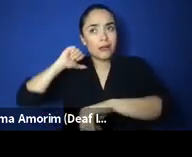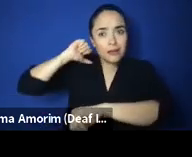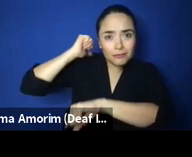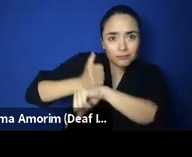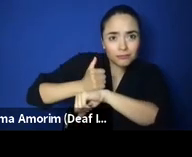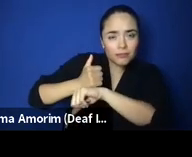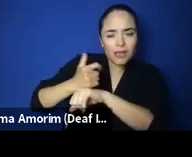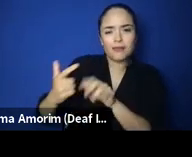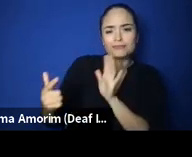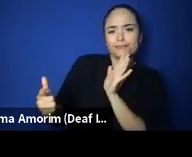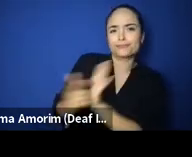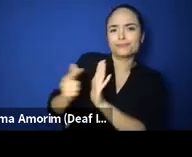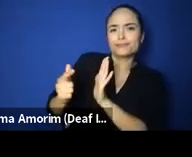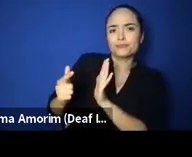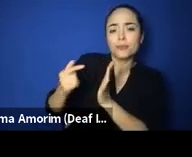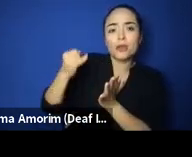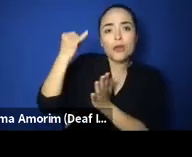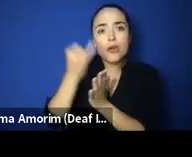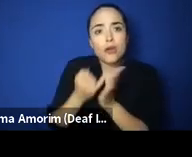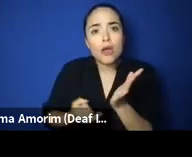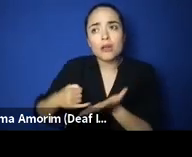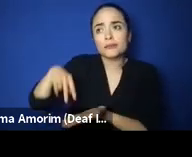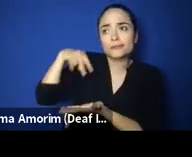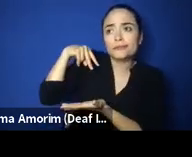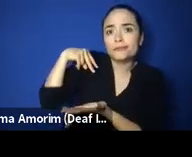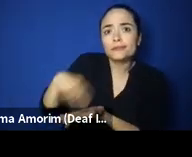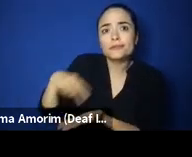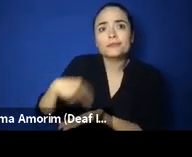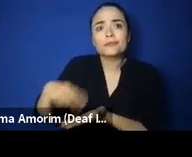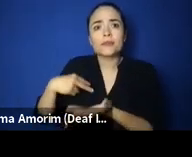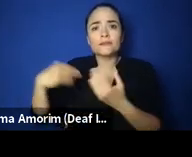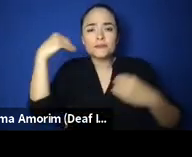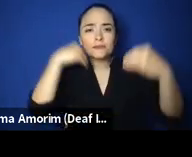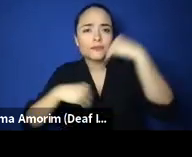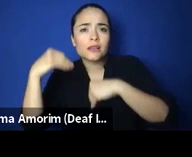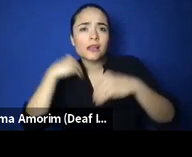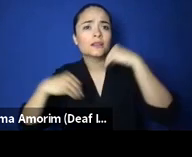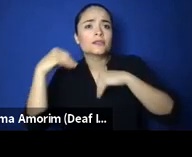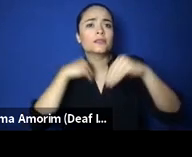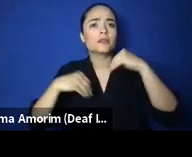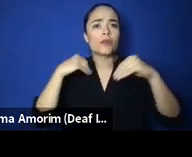our dance, our ceremony, our feasts. Ways that we exchanged knowledge got completely shut down,